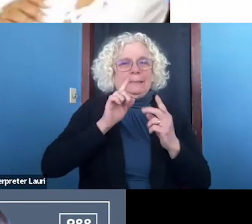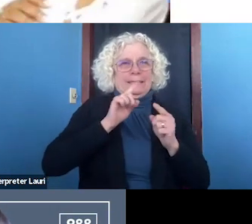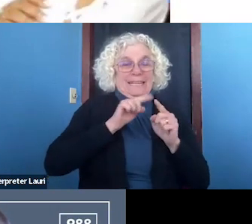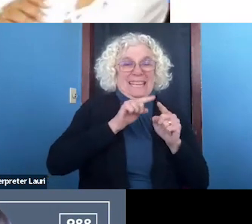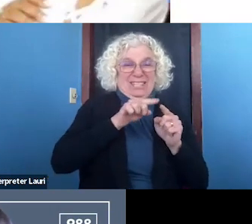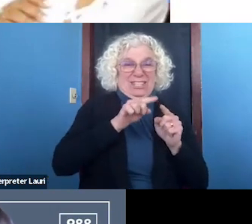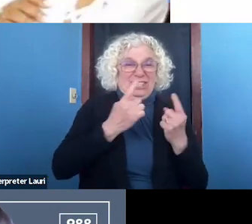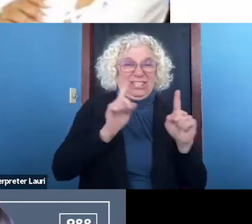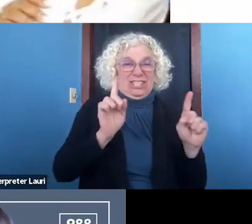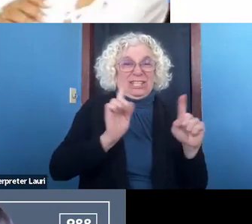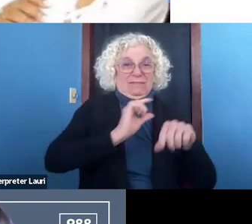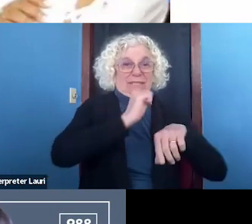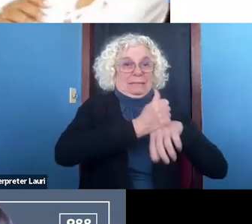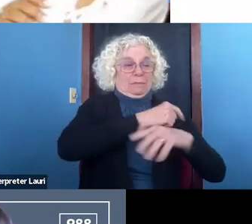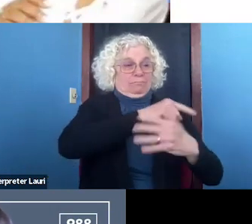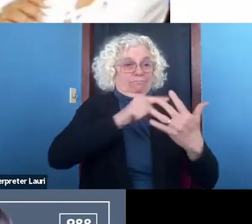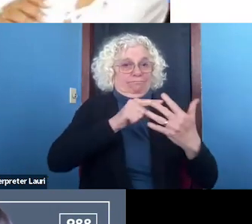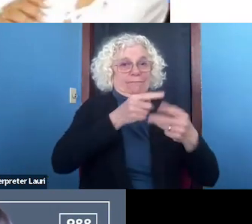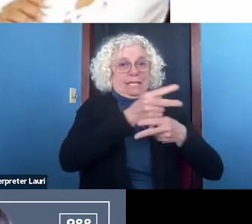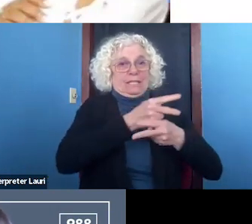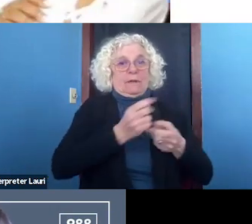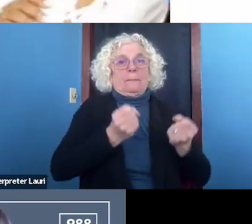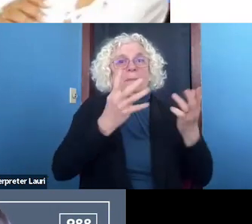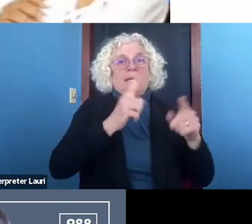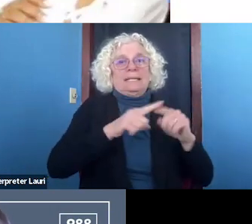implementation and oversight of a number of federally funded initiatives.